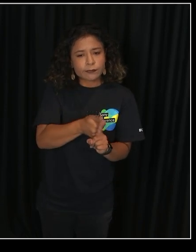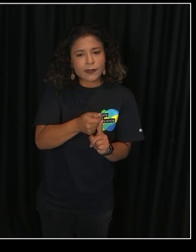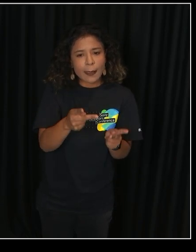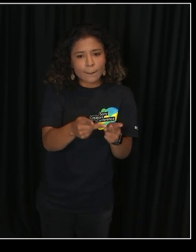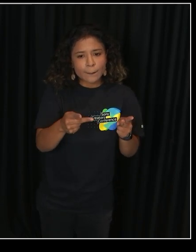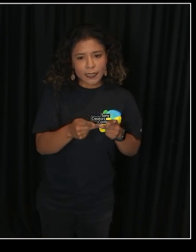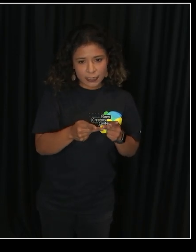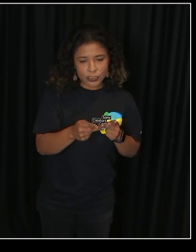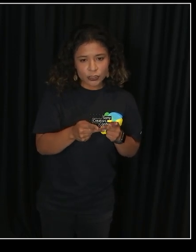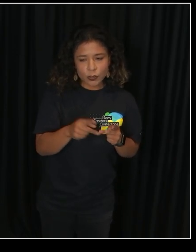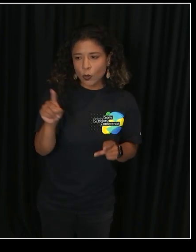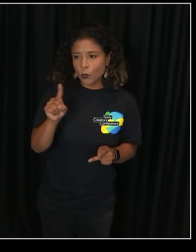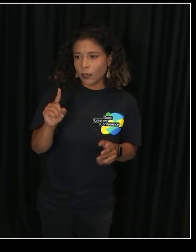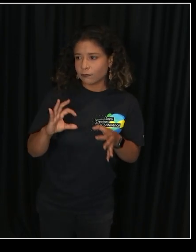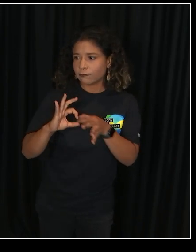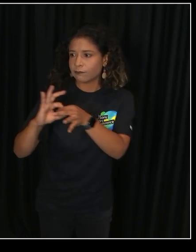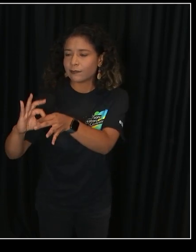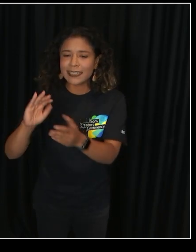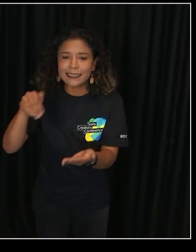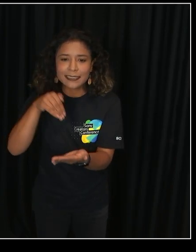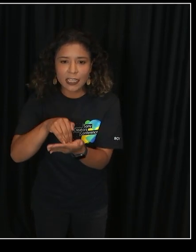to the centerline, whether it's to the left or to the right of the course.